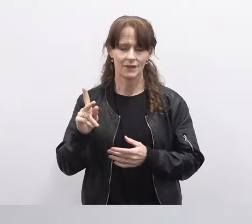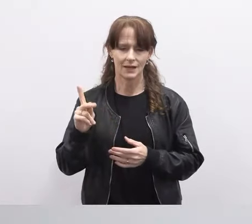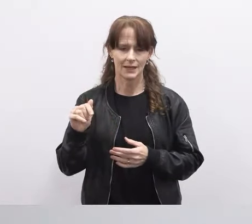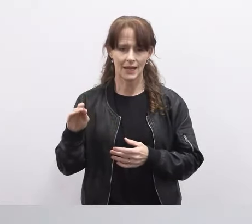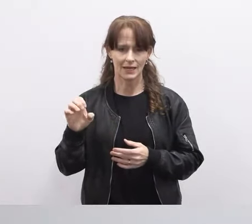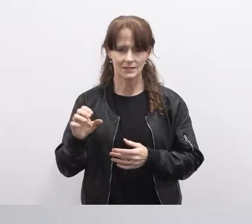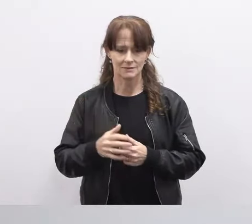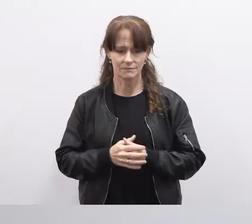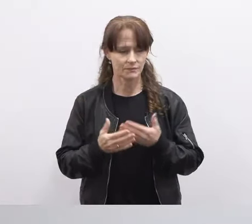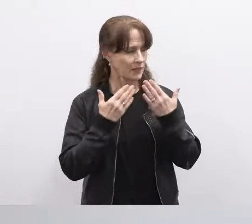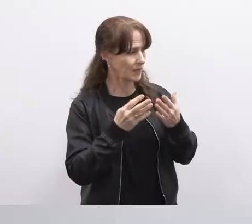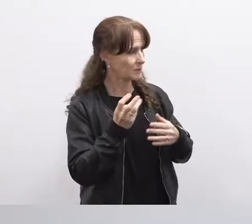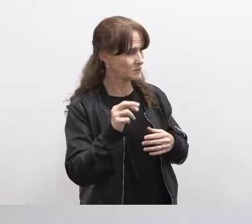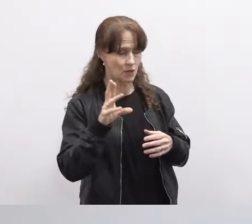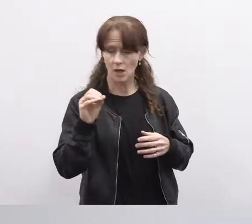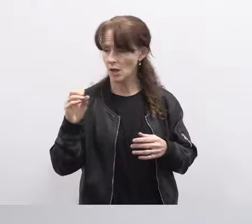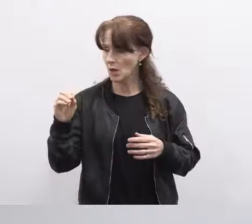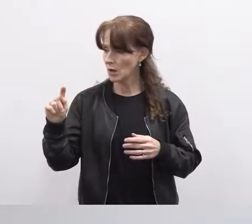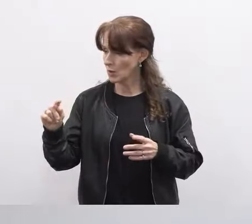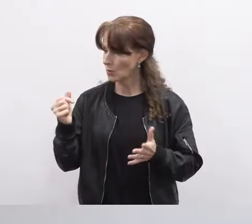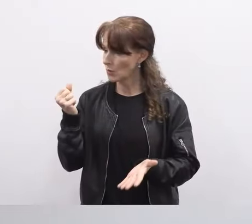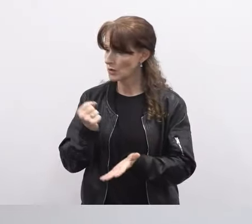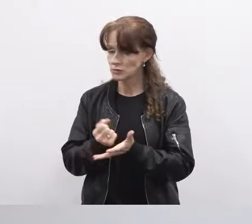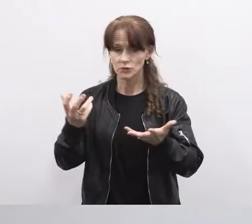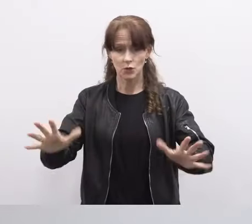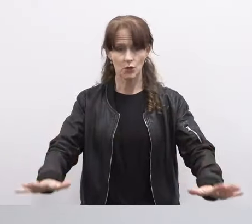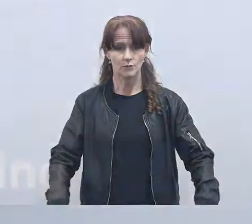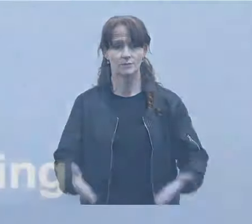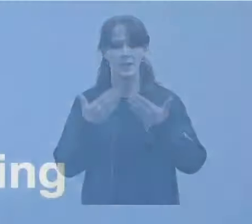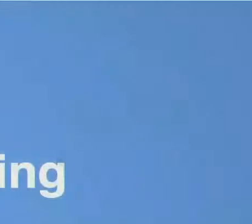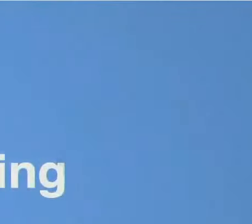Thank you, Mr. Otto. We are adjourned. Thank you everyone, goodnight.